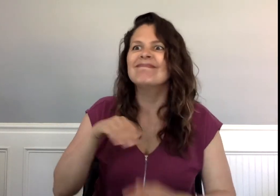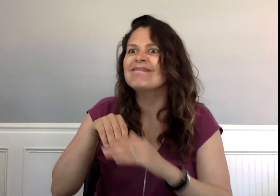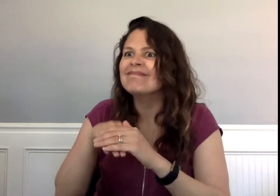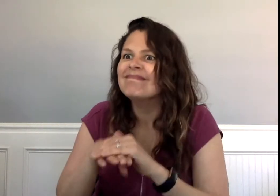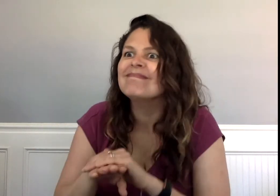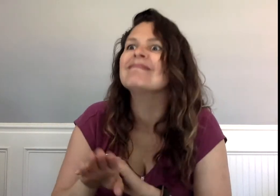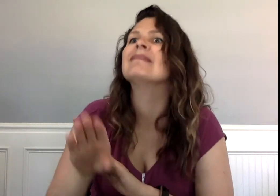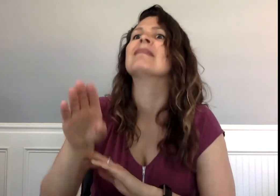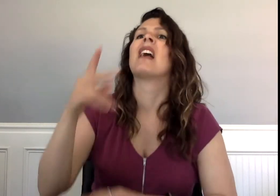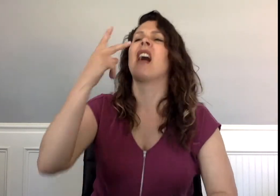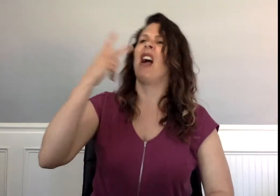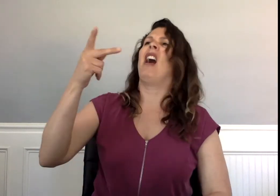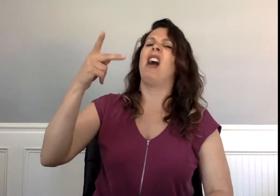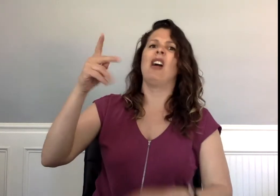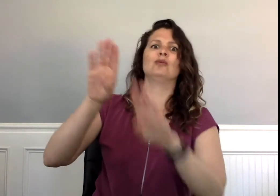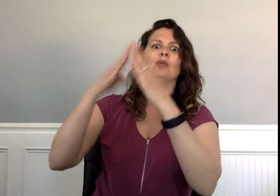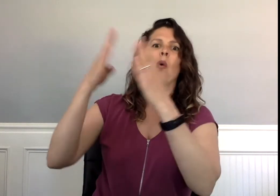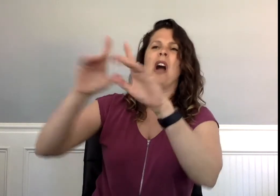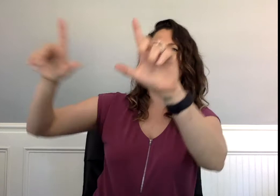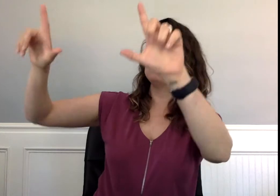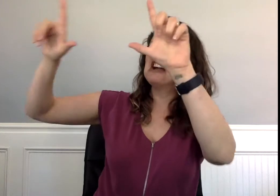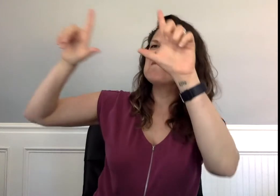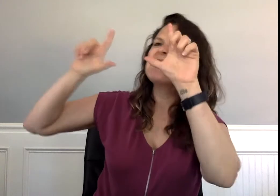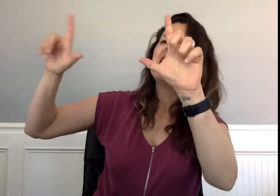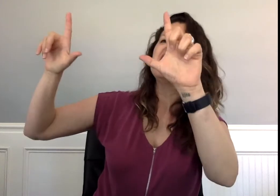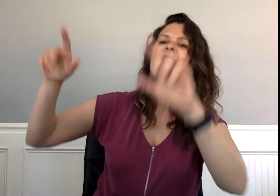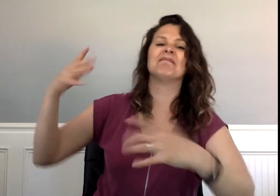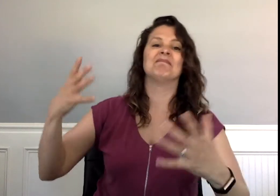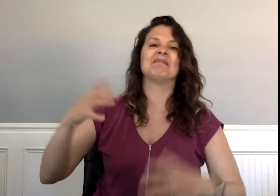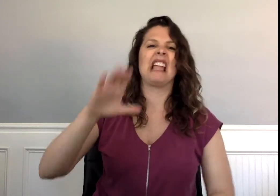Next to the massive front doors was an engraved plaque that read: